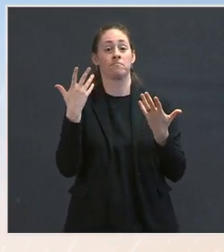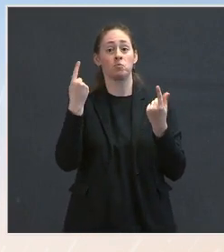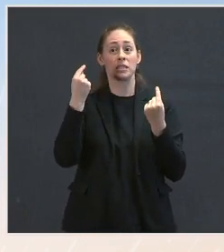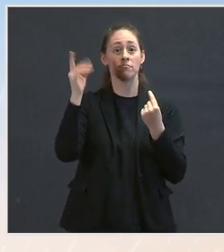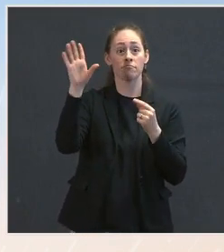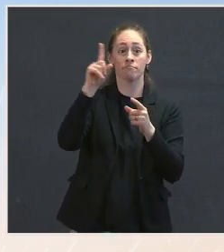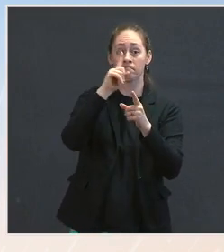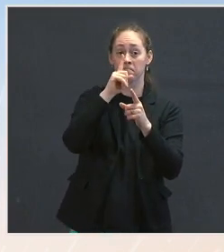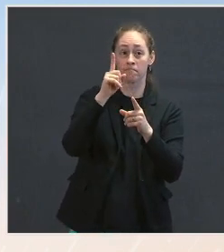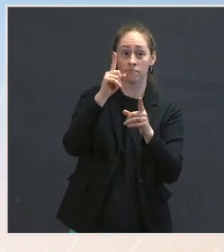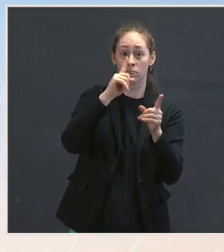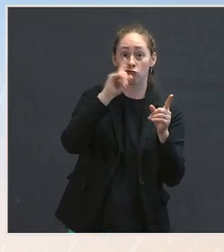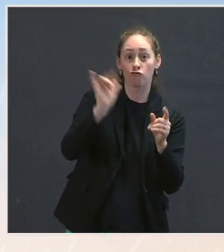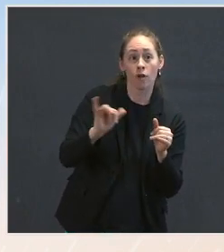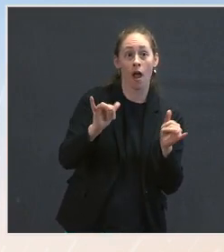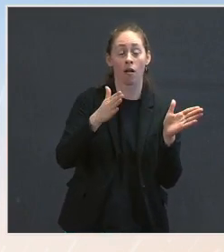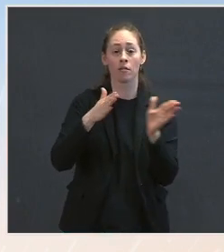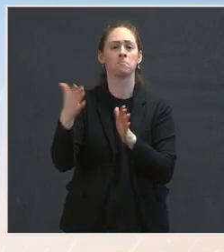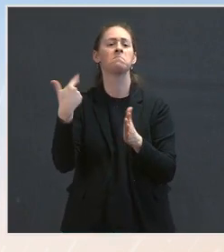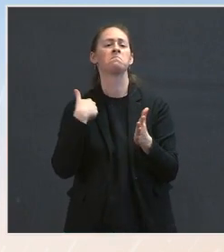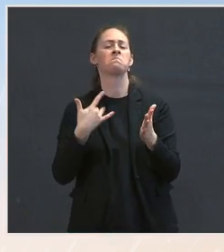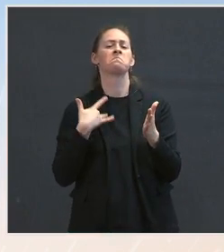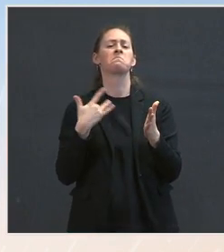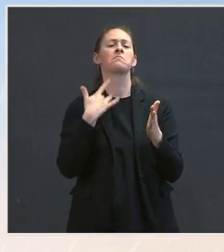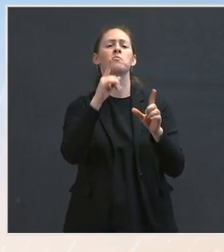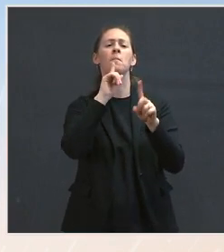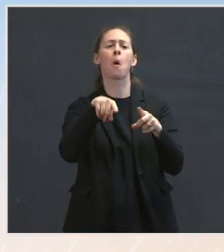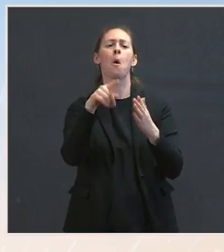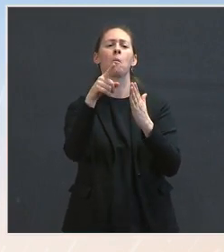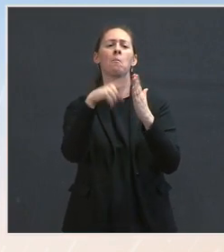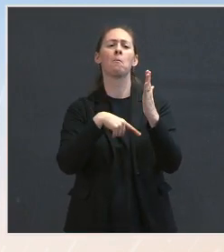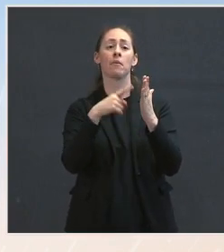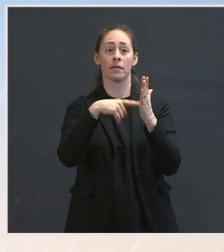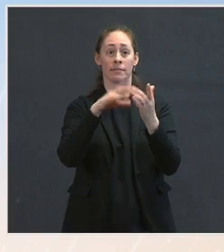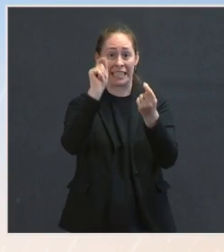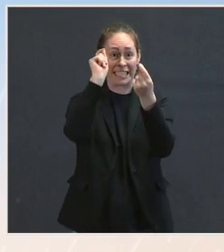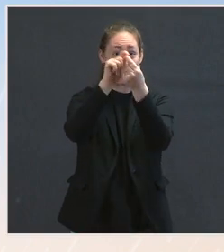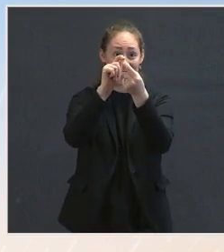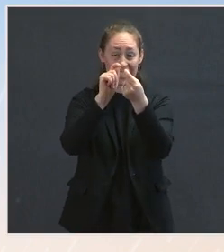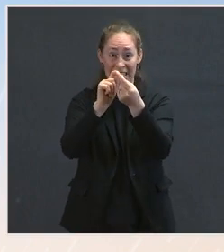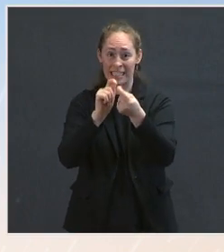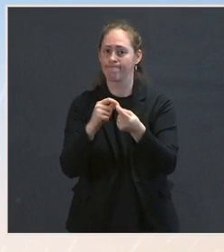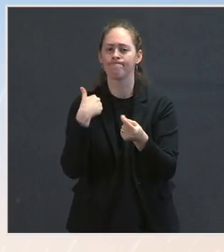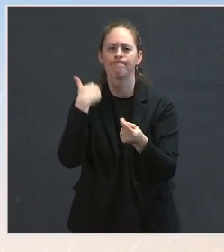I don't know yet if it will include specific recommendations or if it will then launch a policy process.